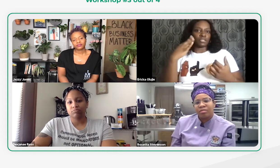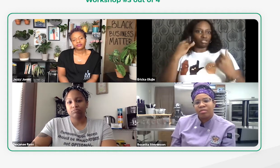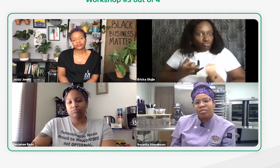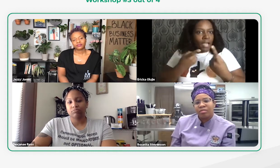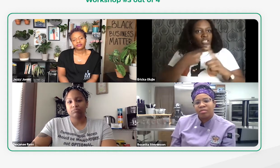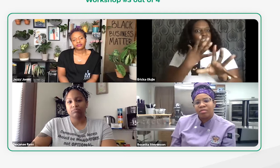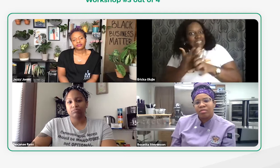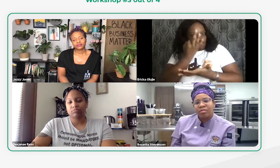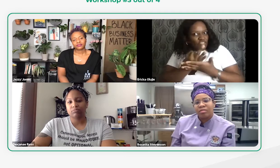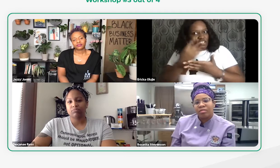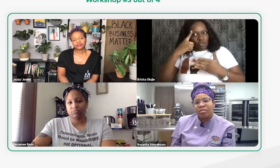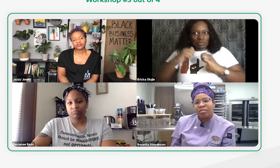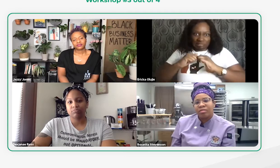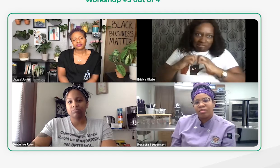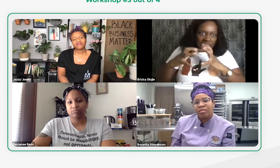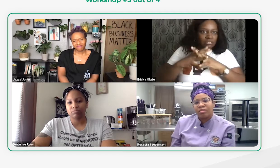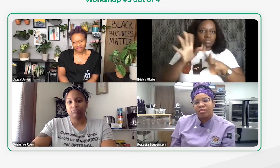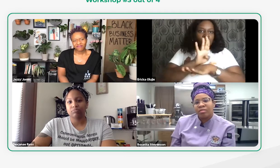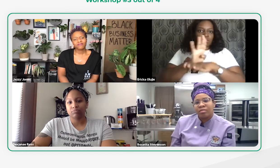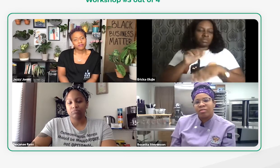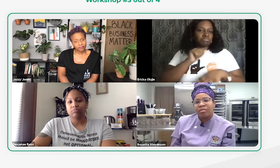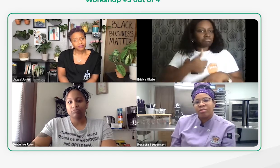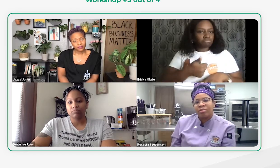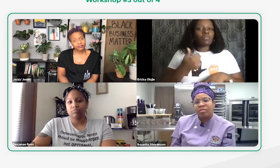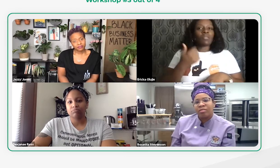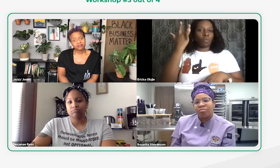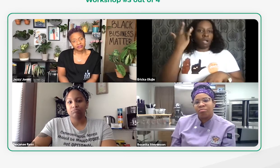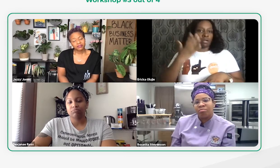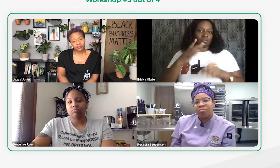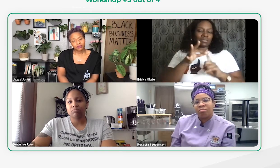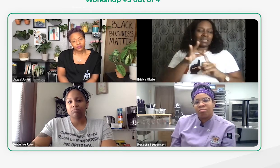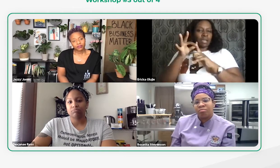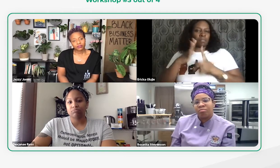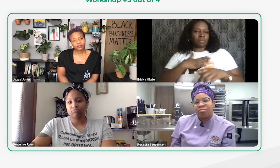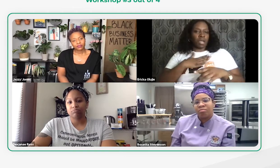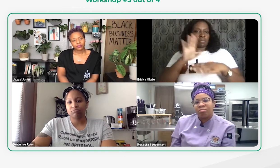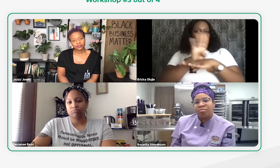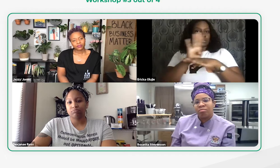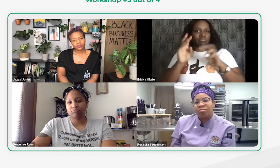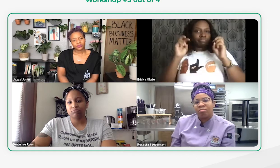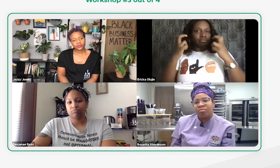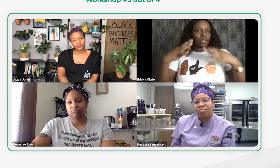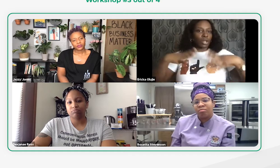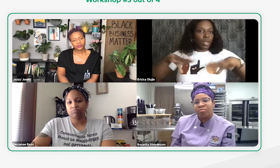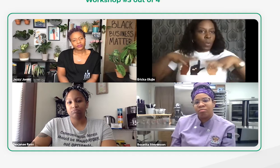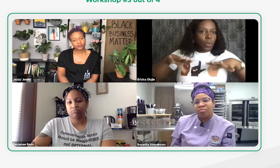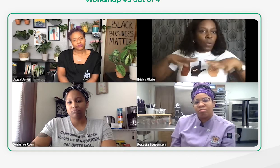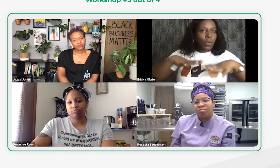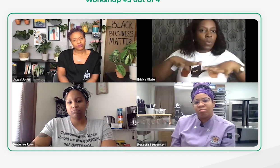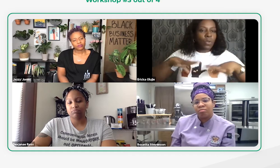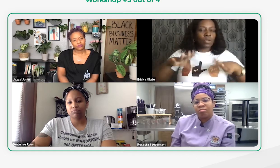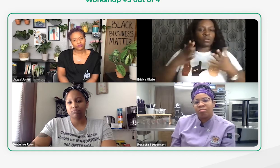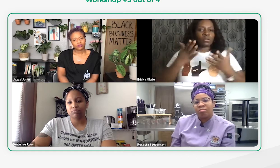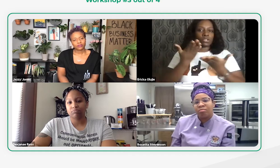I've privileges did not experience struggles in the way as others.